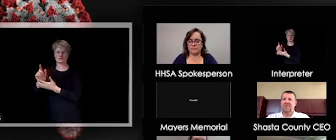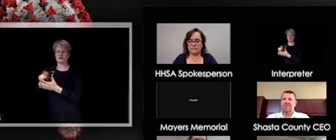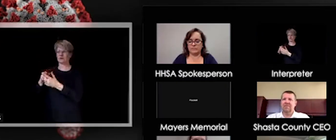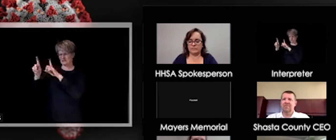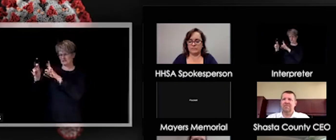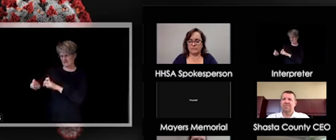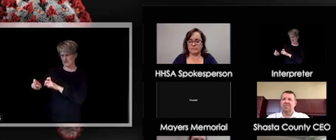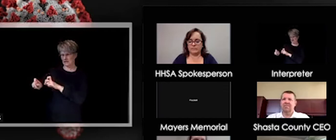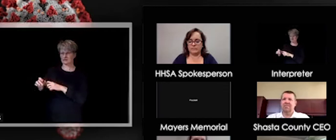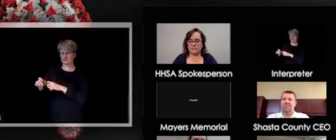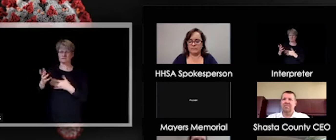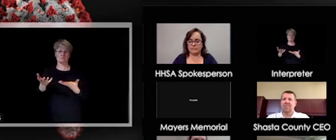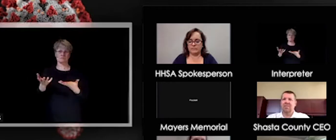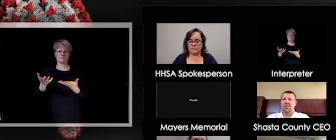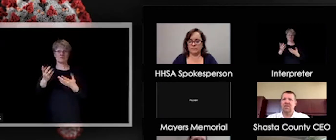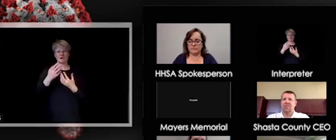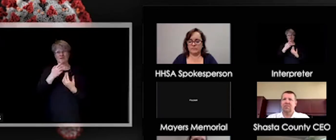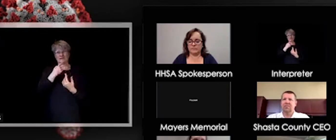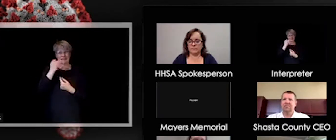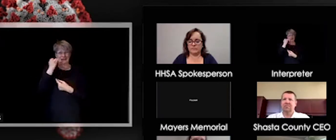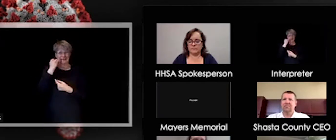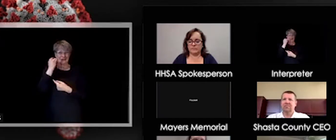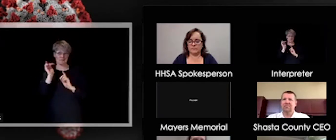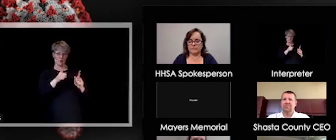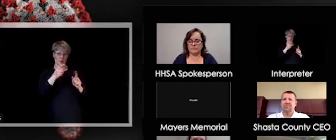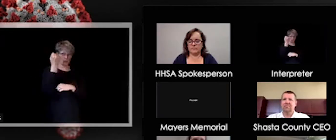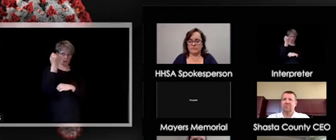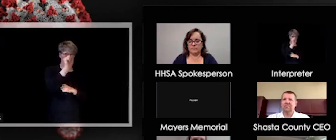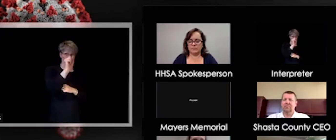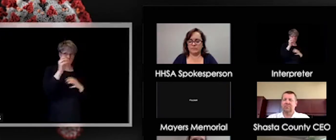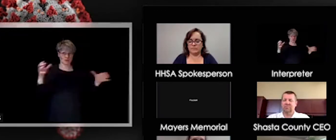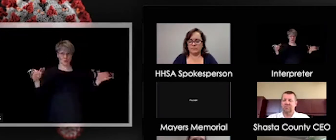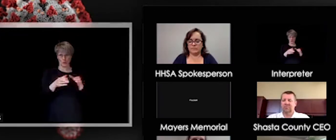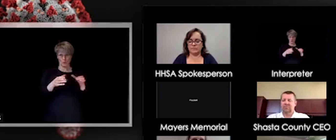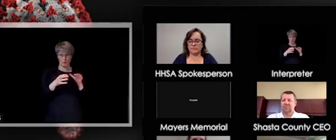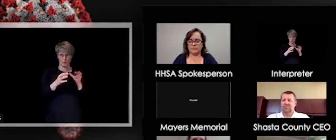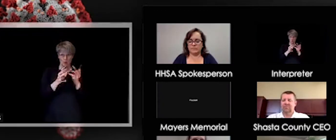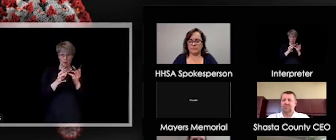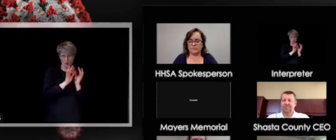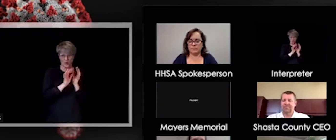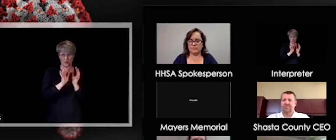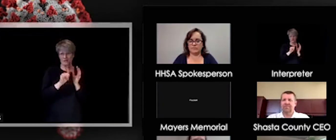so that you’re not around older adults and people who are vulnerable in terms of medical